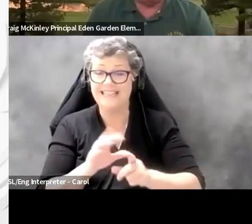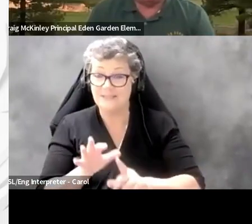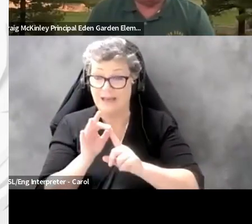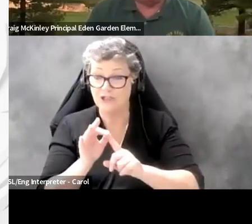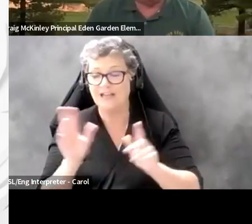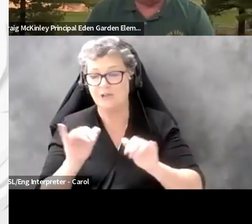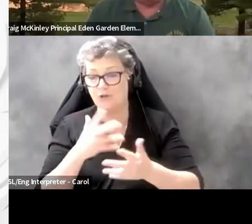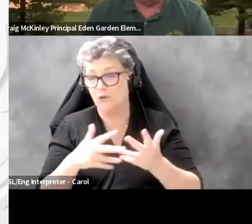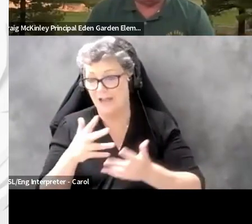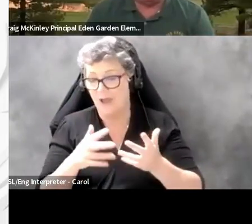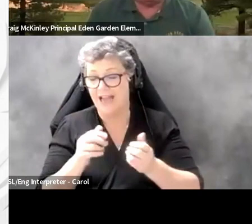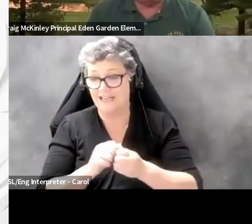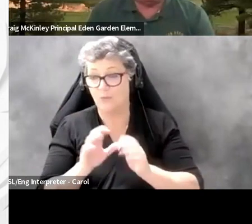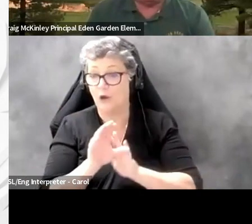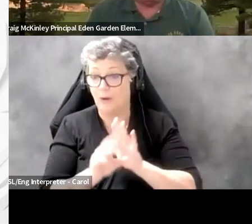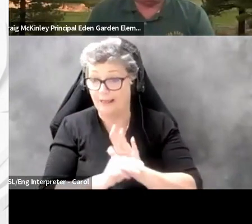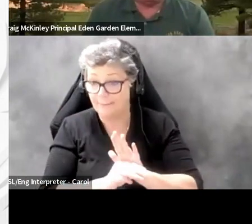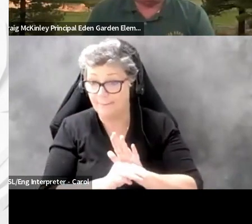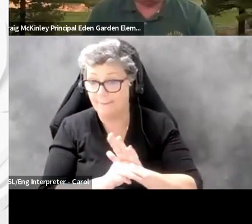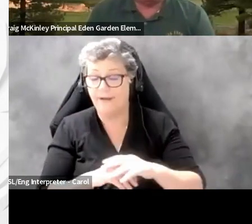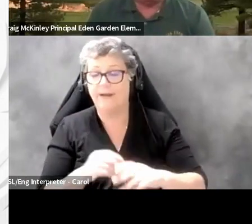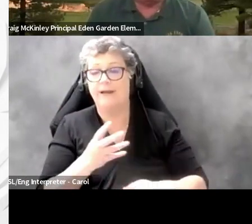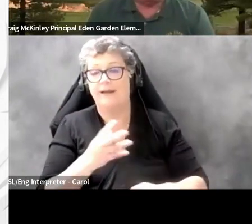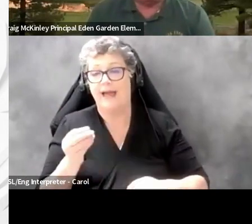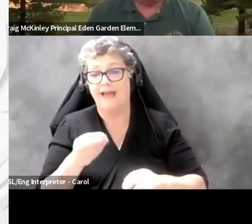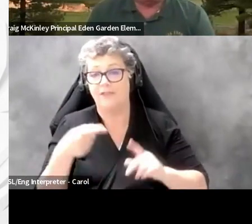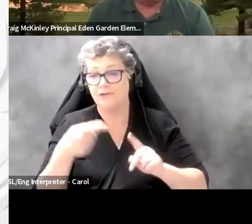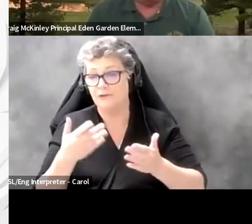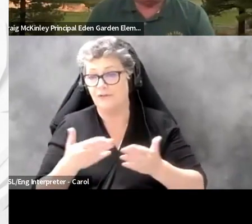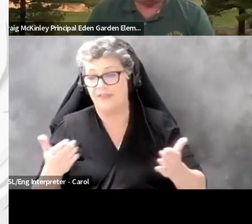interacting with the curriculum and there are certain things you know from a district level